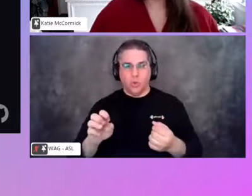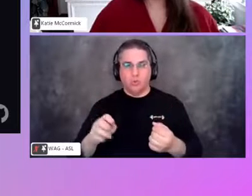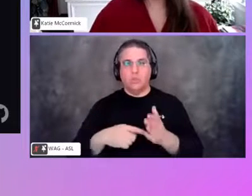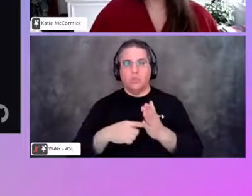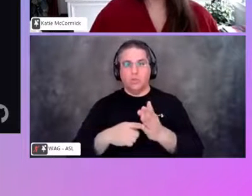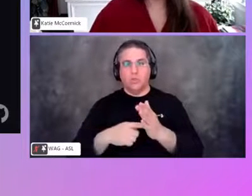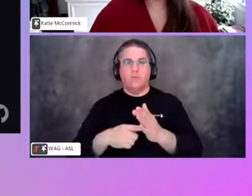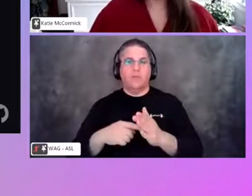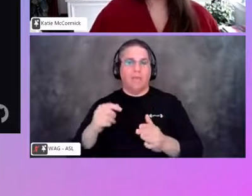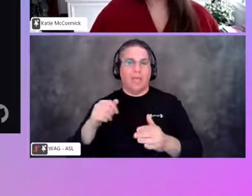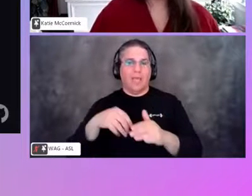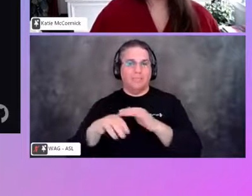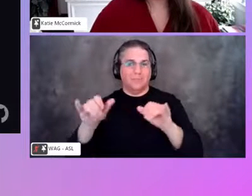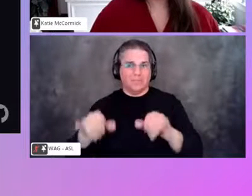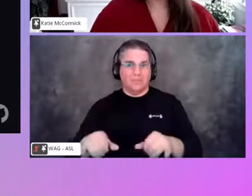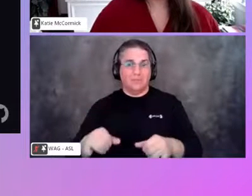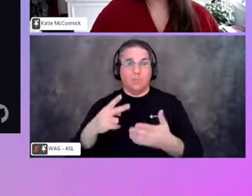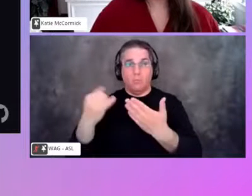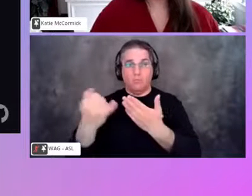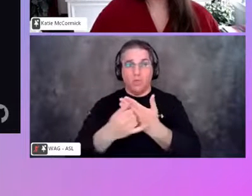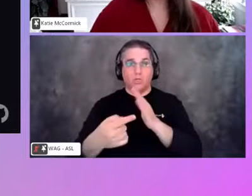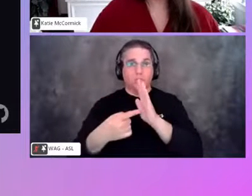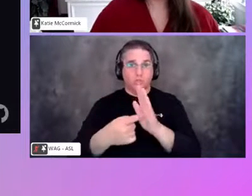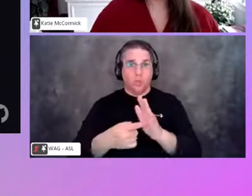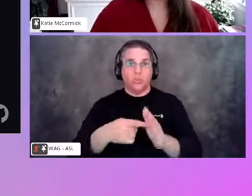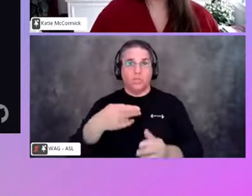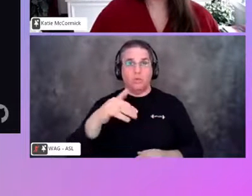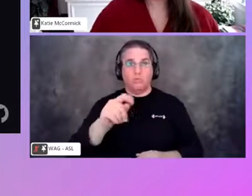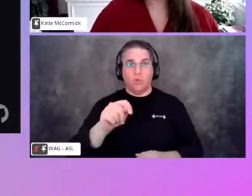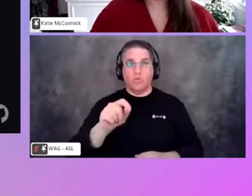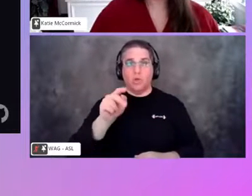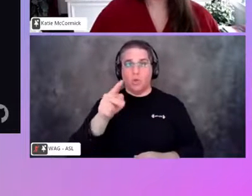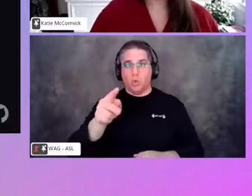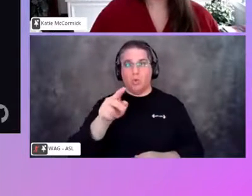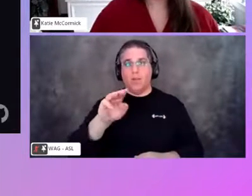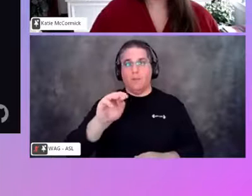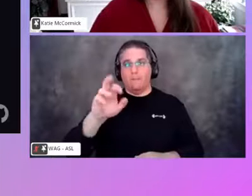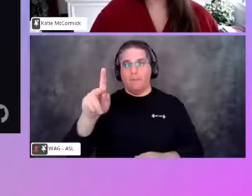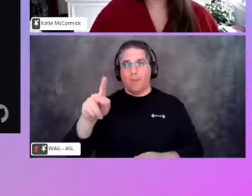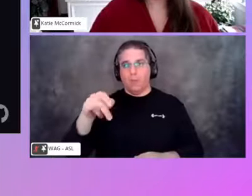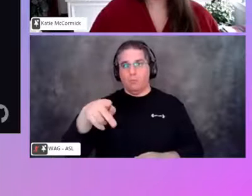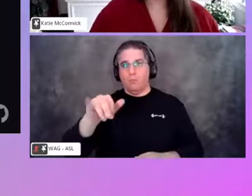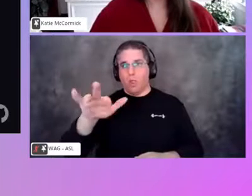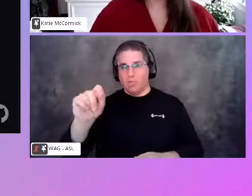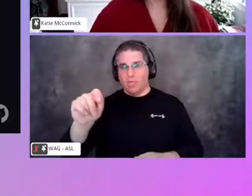interest are service and severity severity,